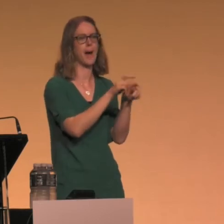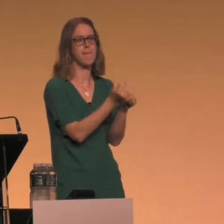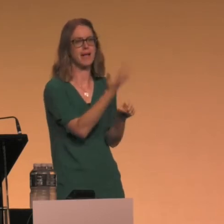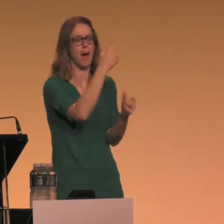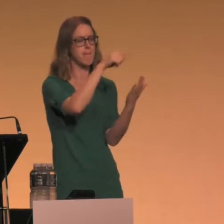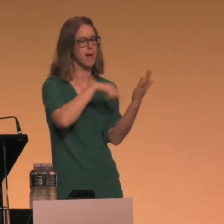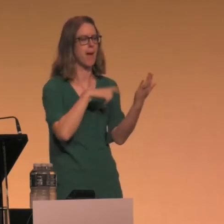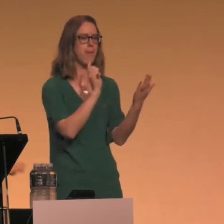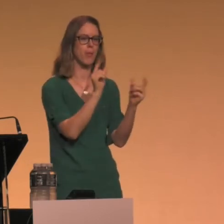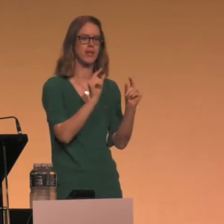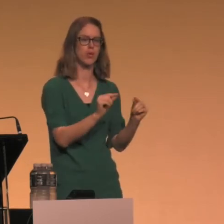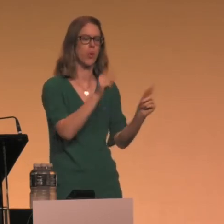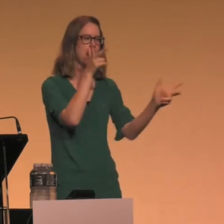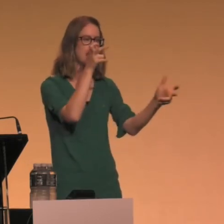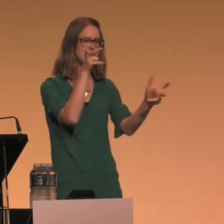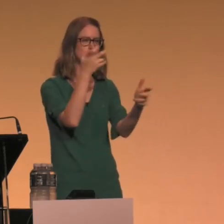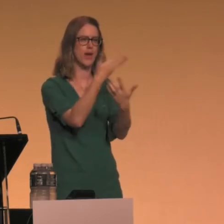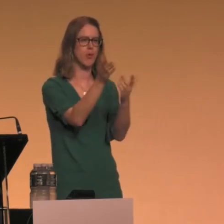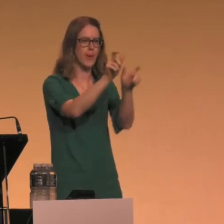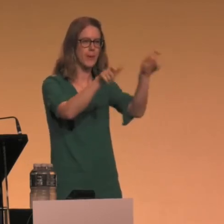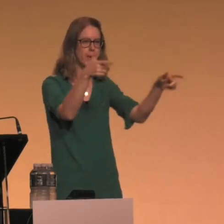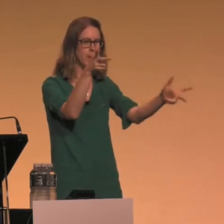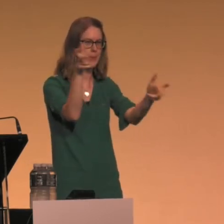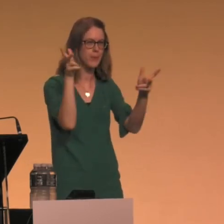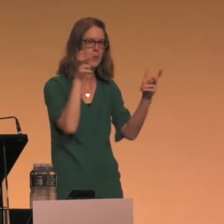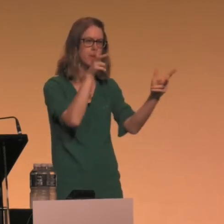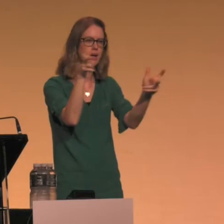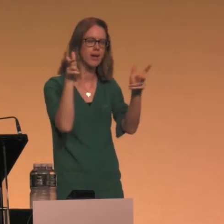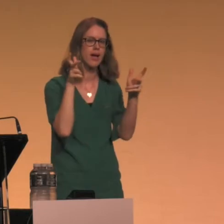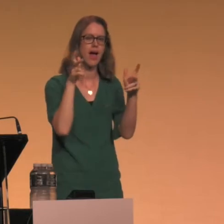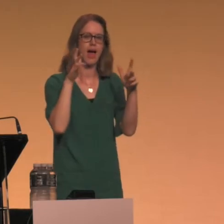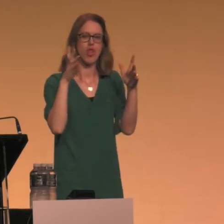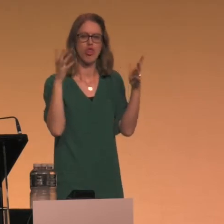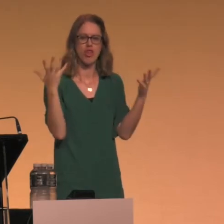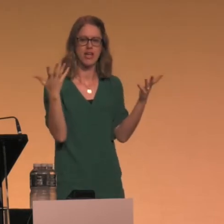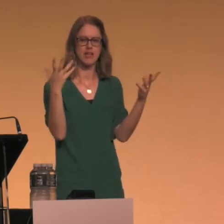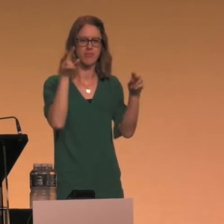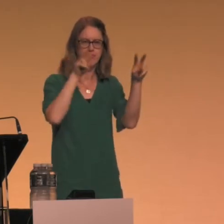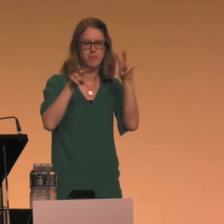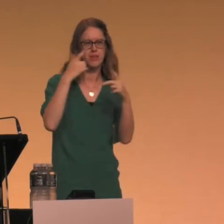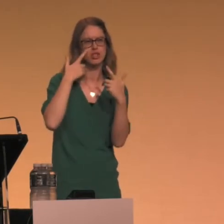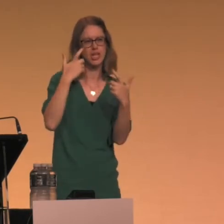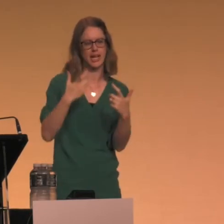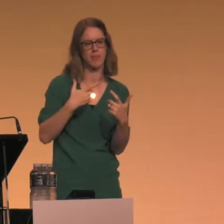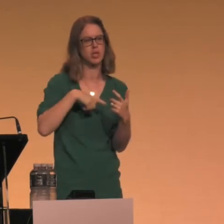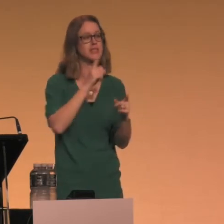What we did do is we listened to everybody around the system. We then did a better checking, because sometimes, believe it